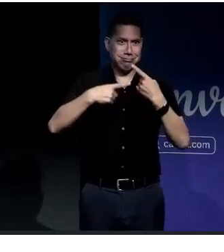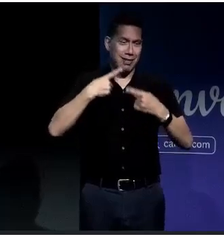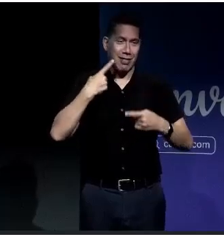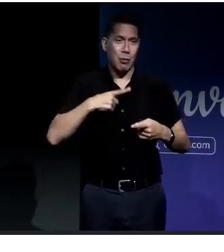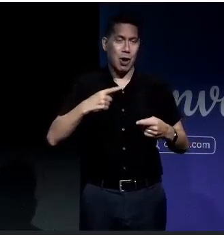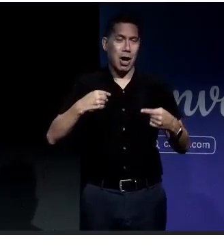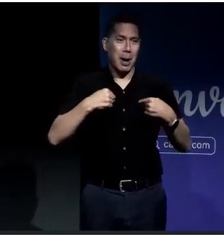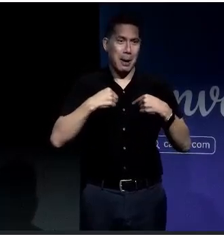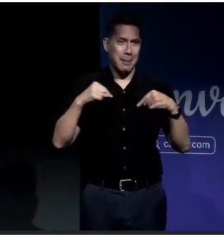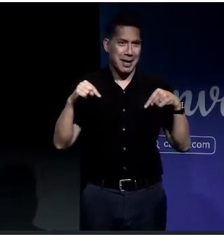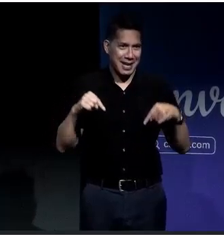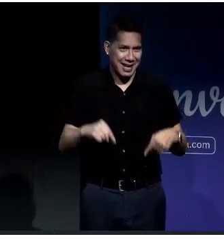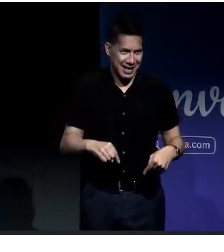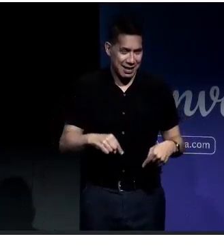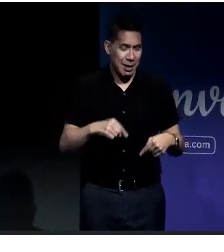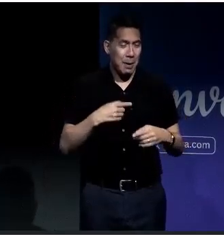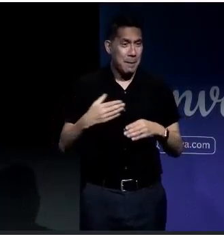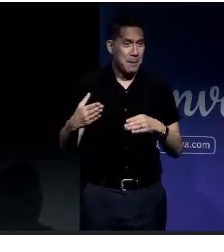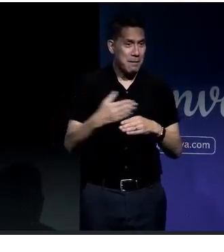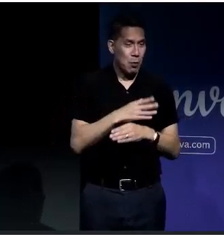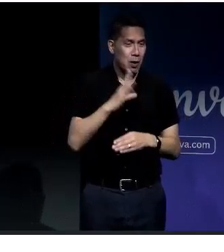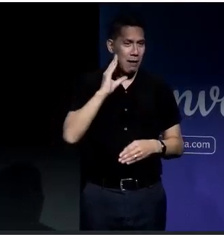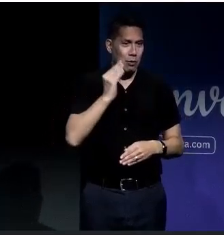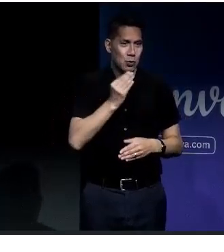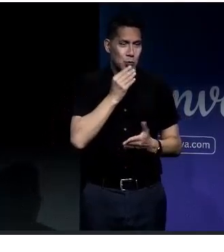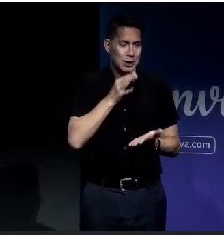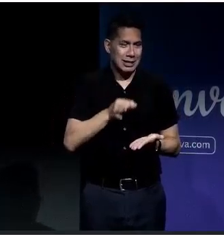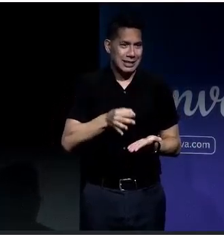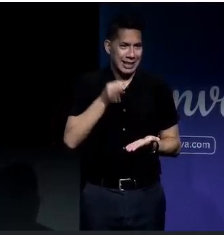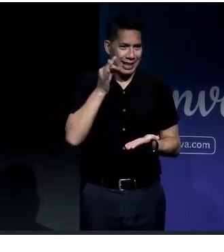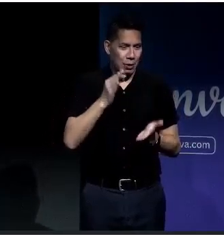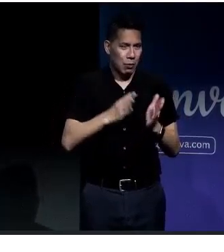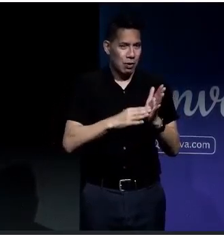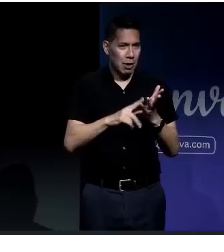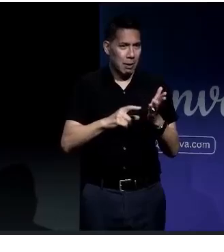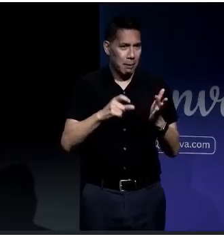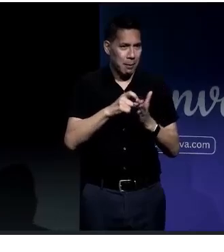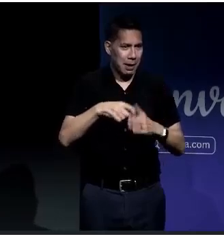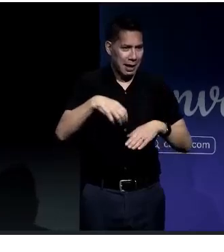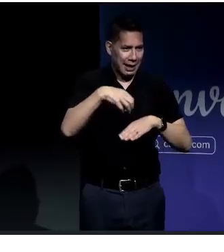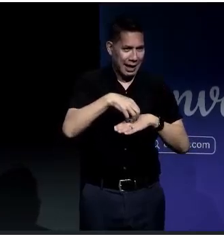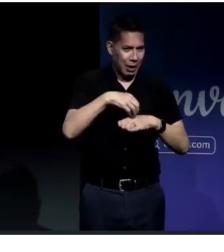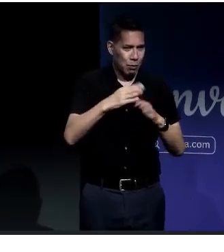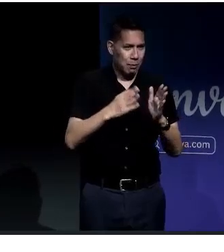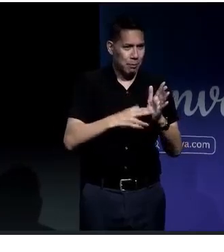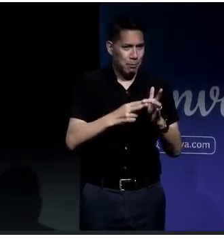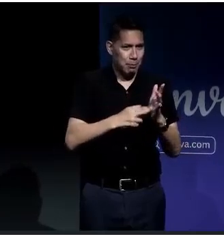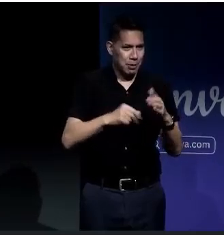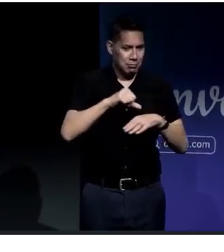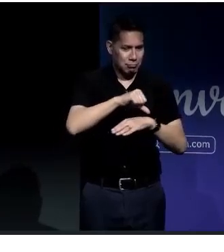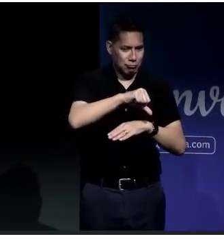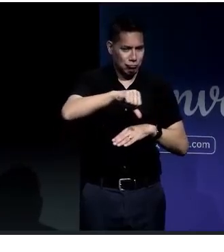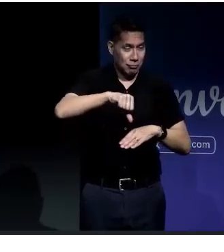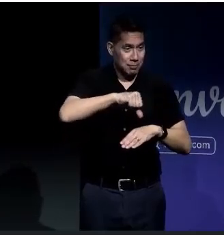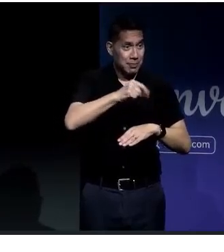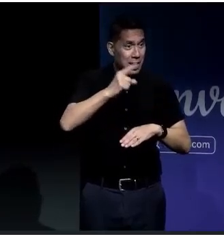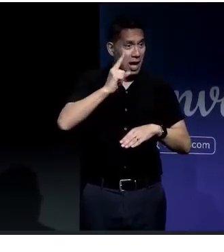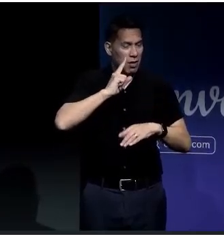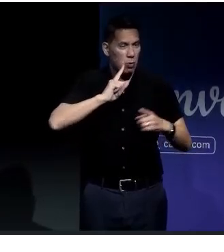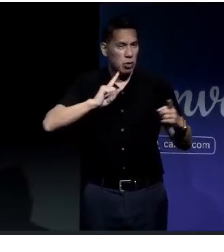Right before afternoon tea for the, uh, mud cake with mint frosting. So, I think we should change the narrative around automated